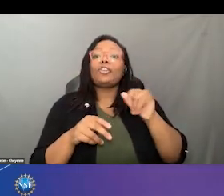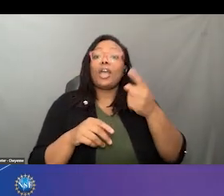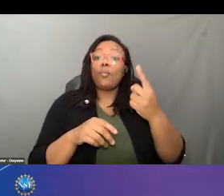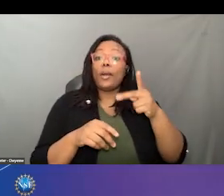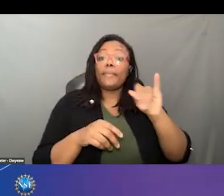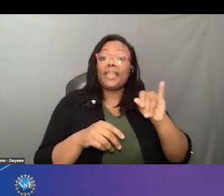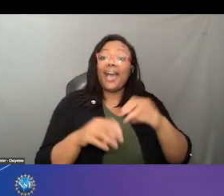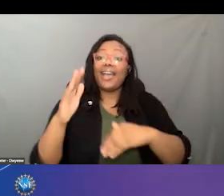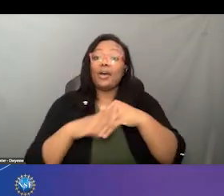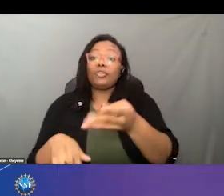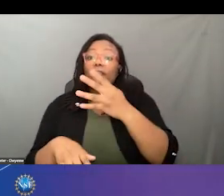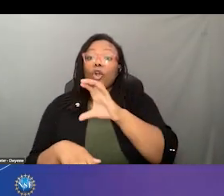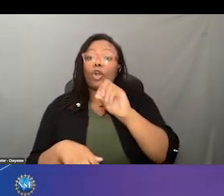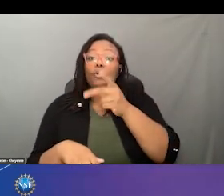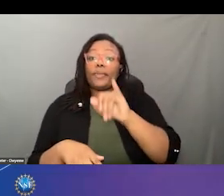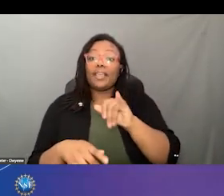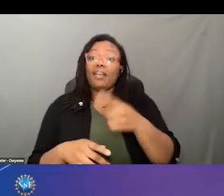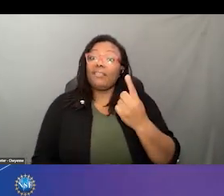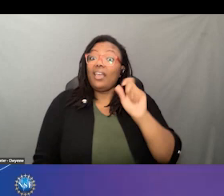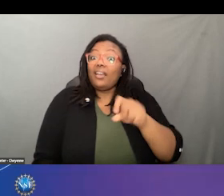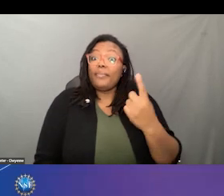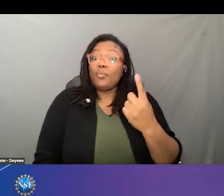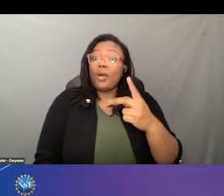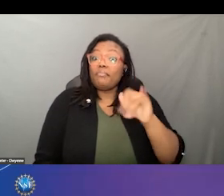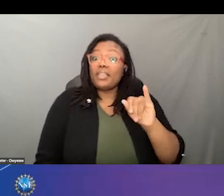It can just be a PI by him or herself.